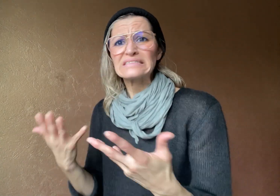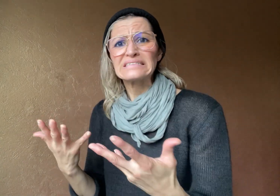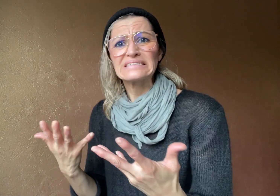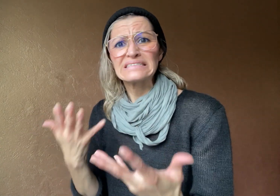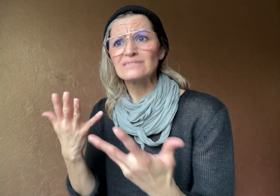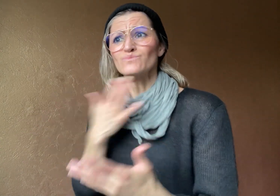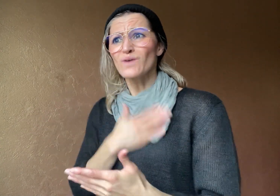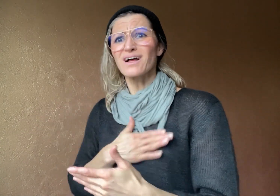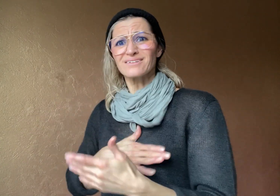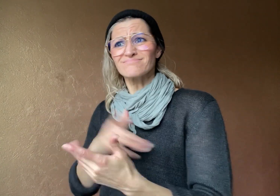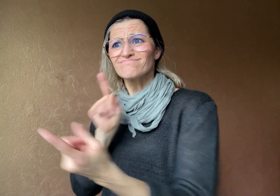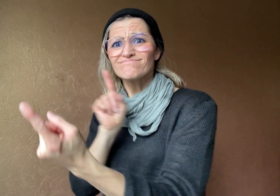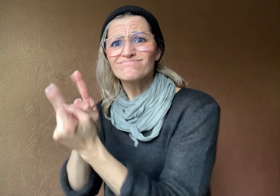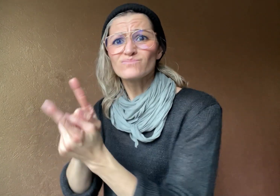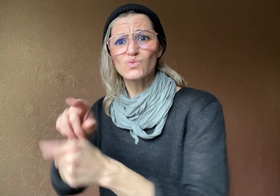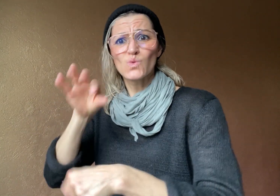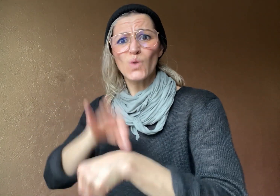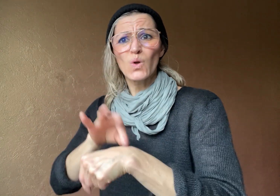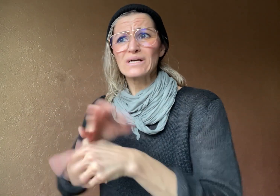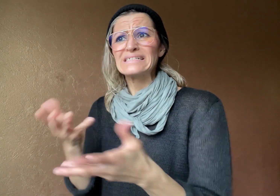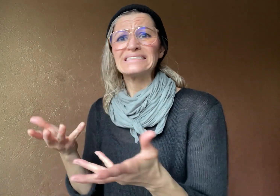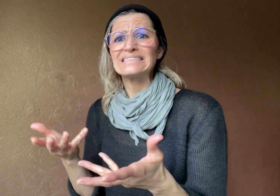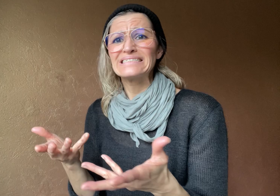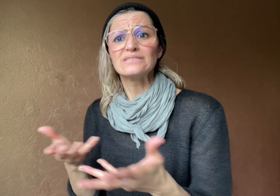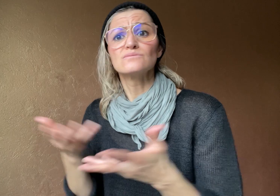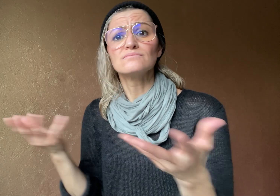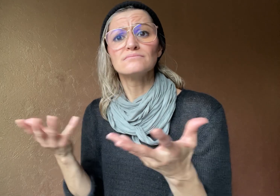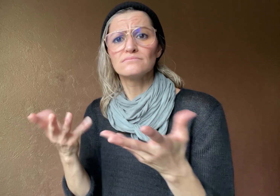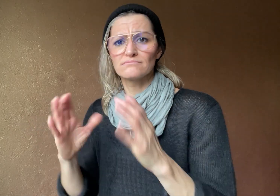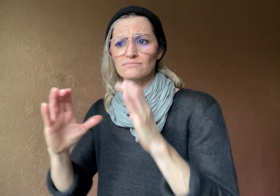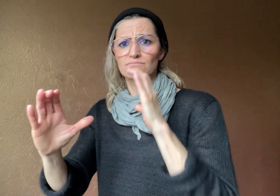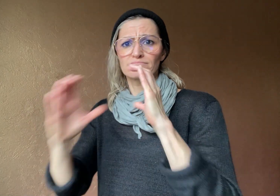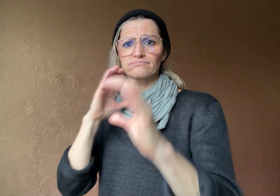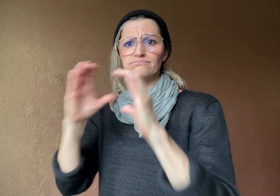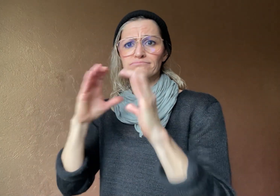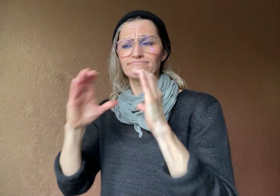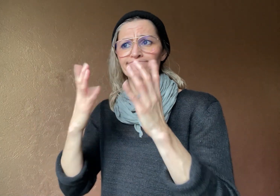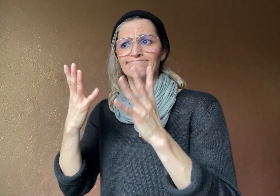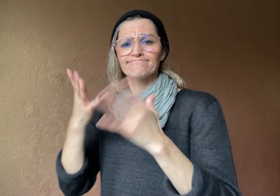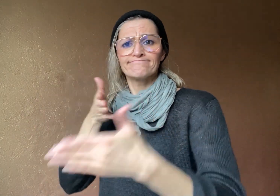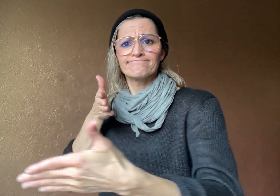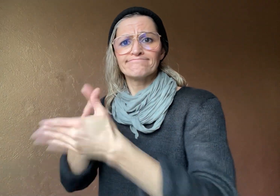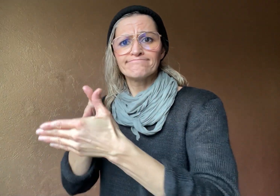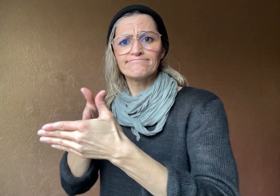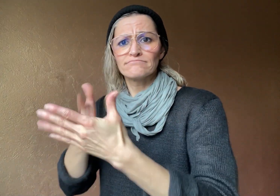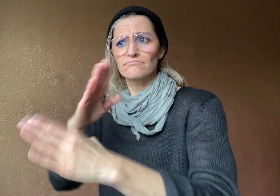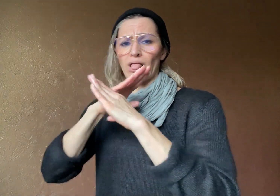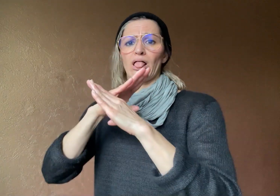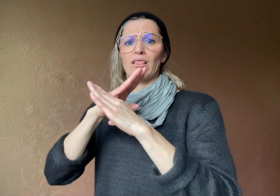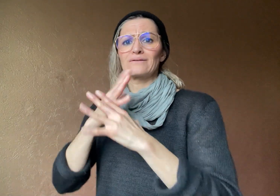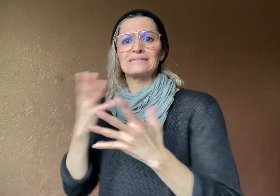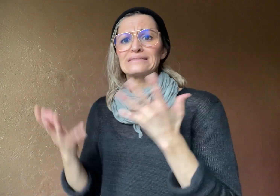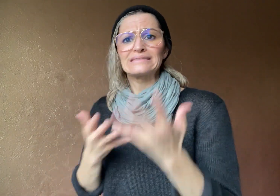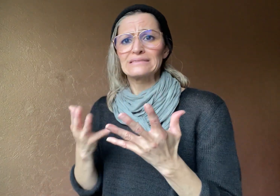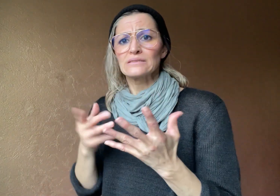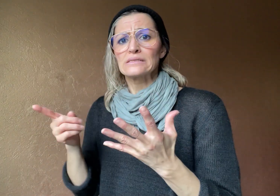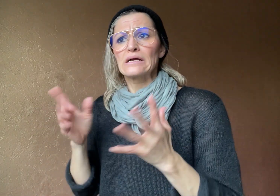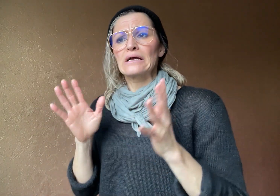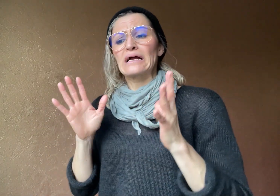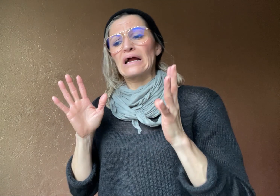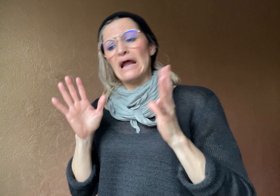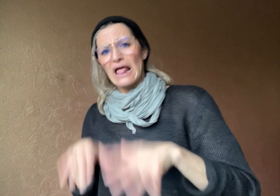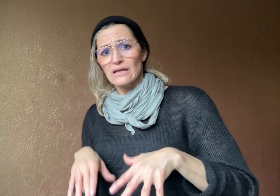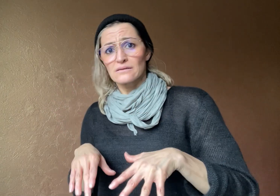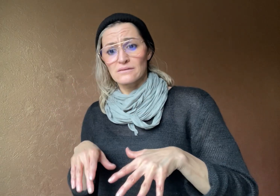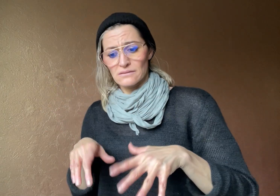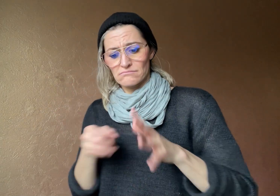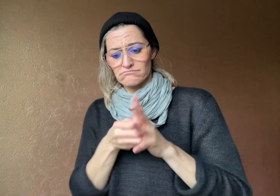see their physicians due to communication barriers which leads